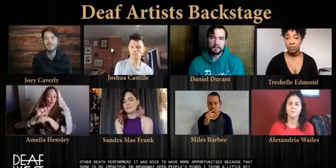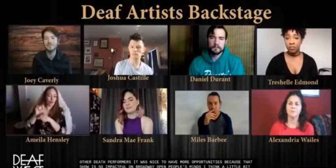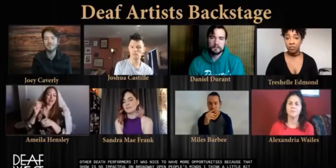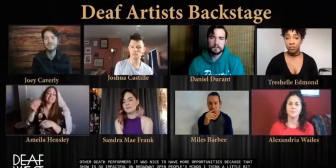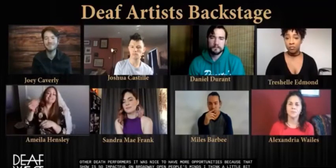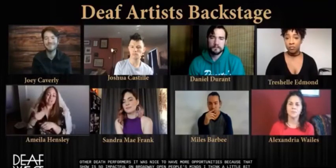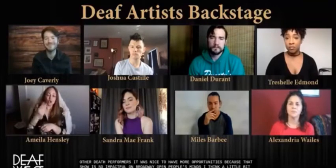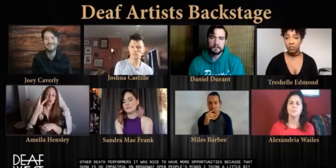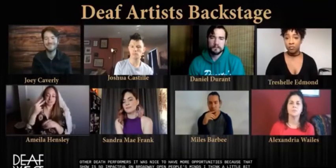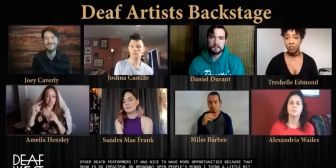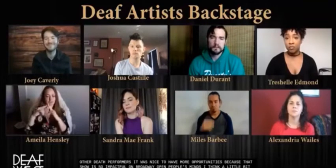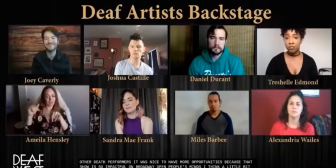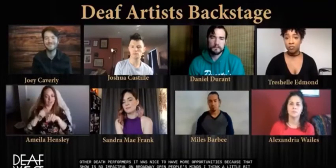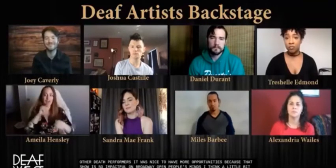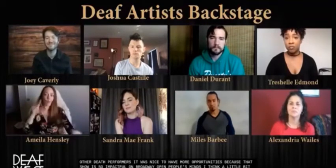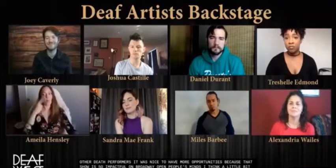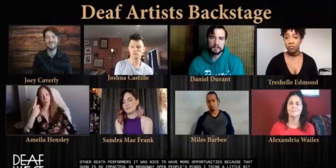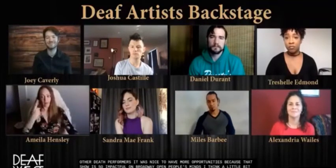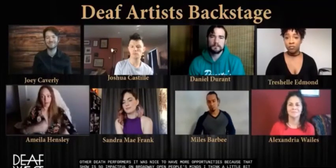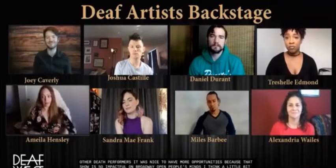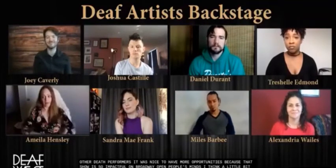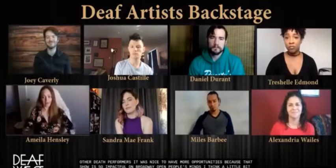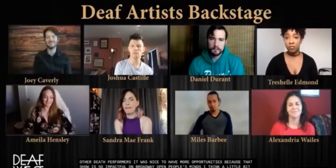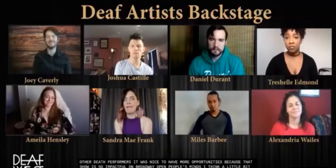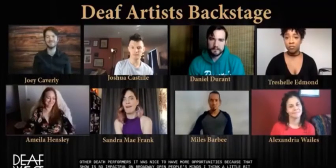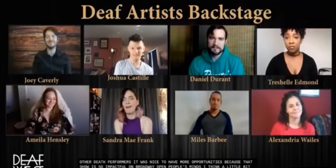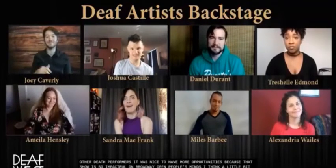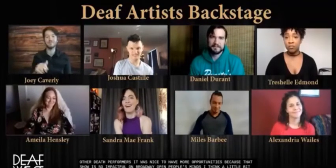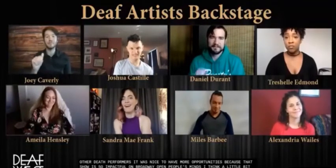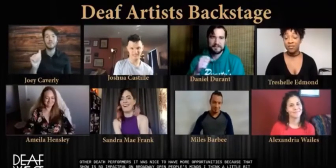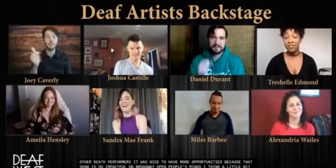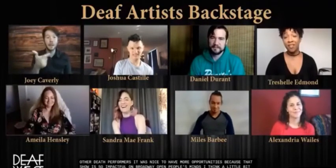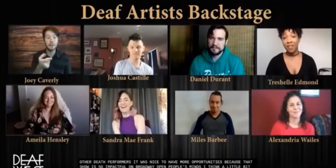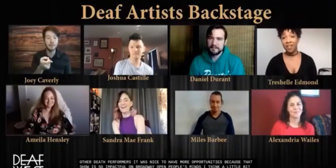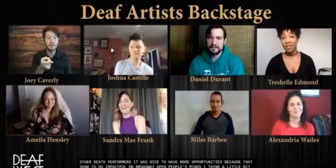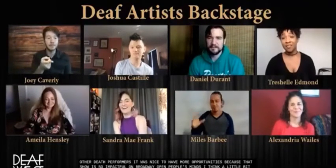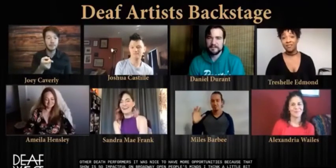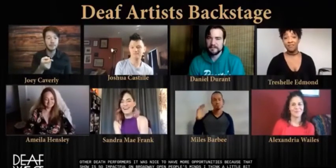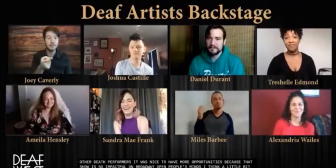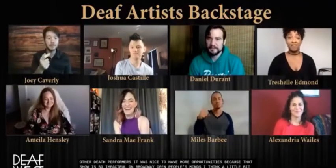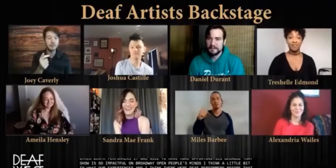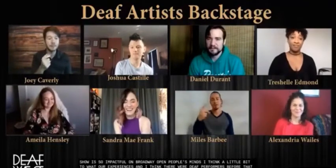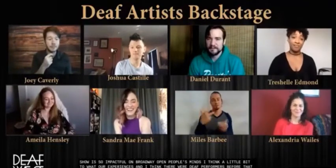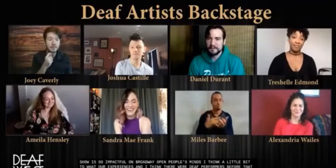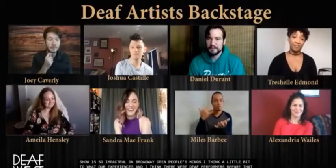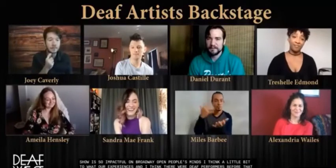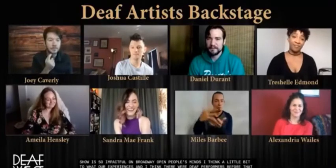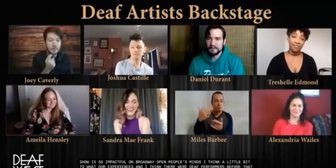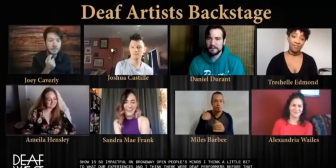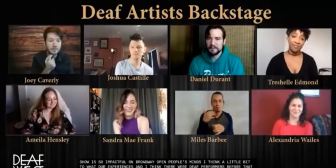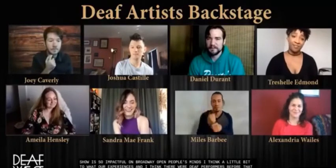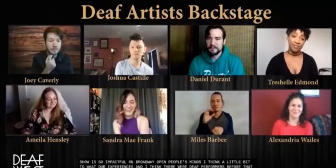We've had a few Deaf touring productions and a few T.V. shows, but I think it'd be great for us to move into the film industry, too.